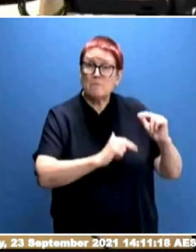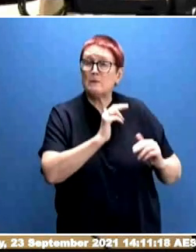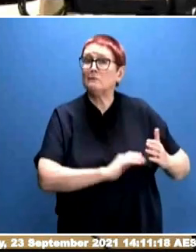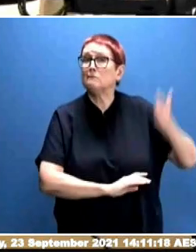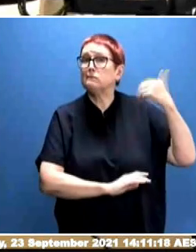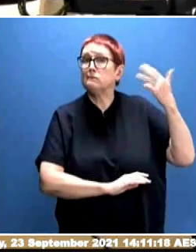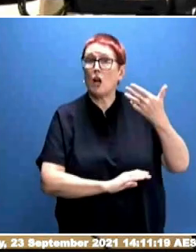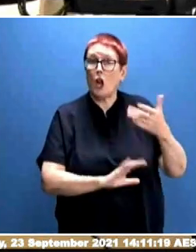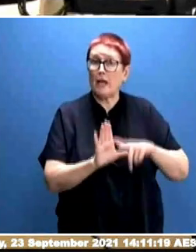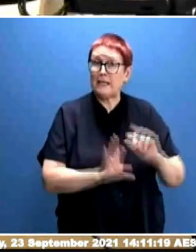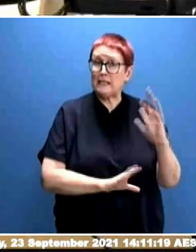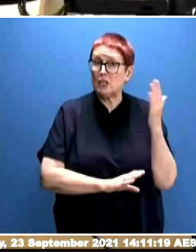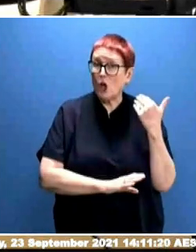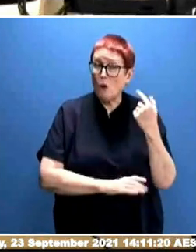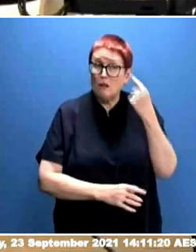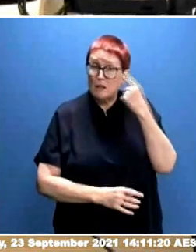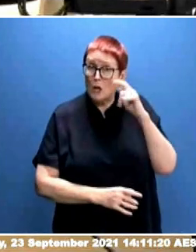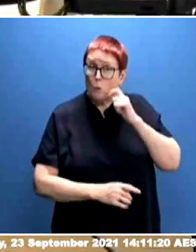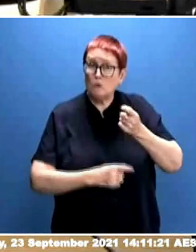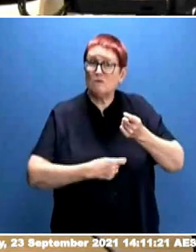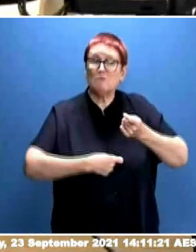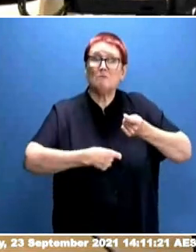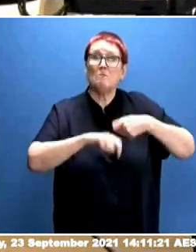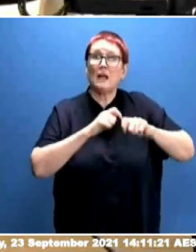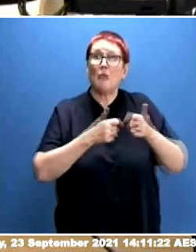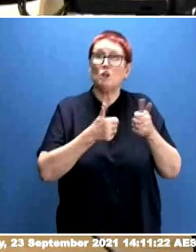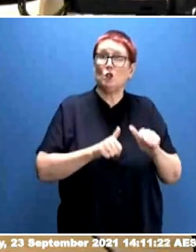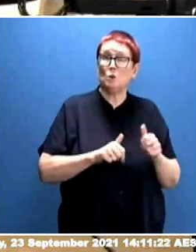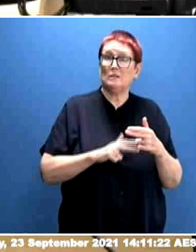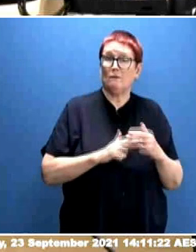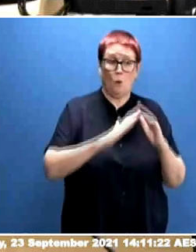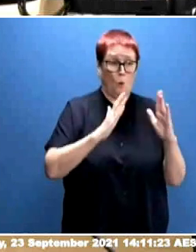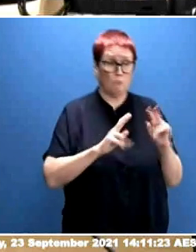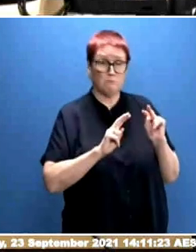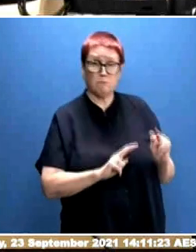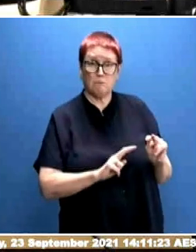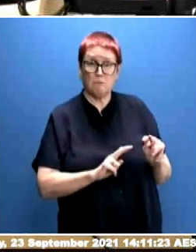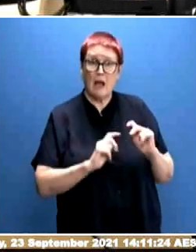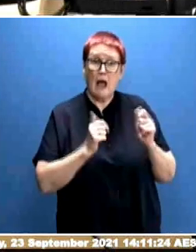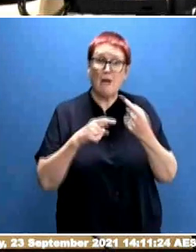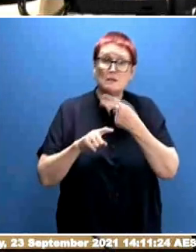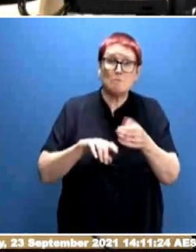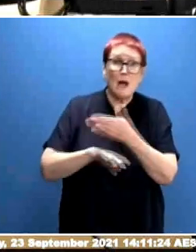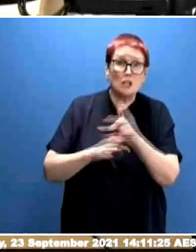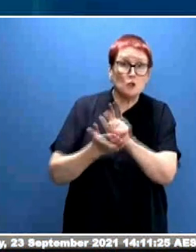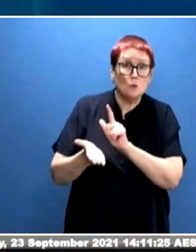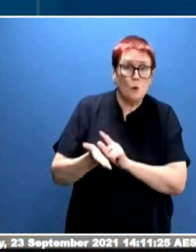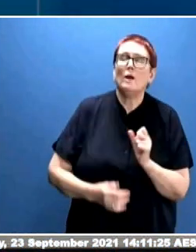anticipation that it may be used when that legislative reform came into effect? Yes.